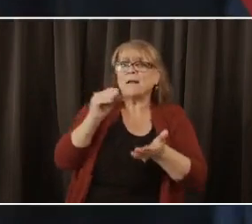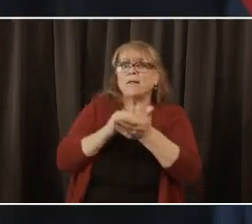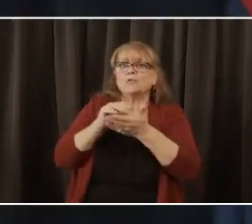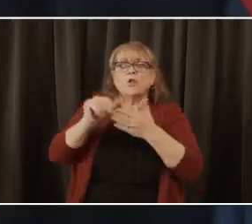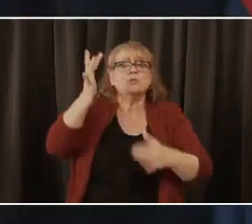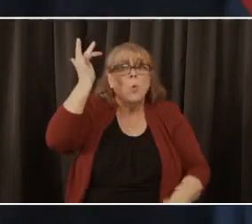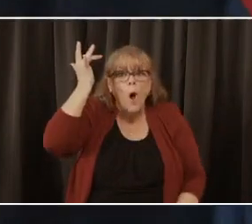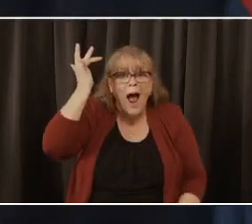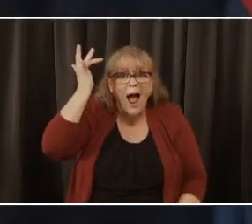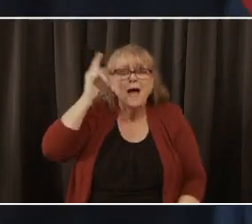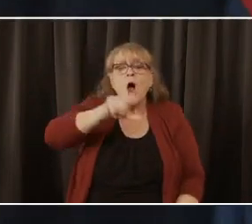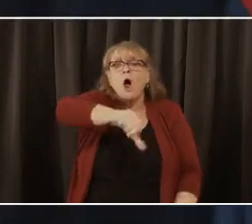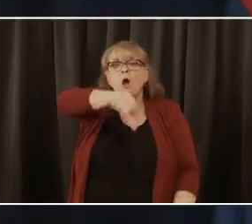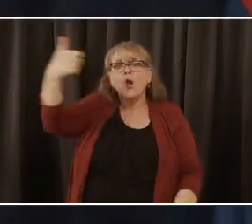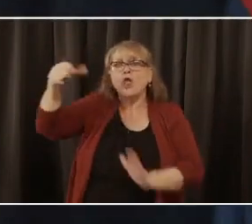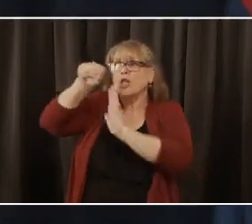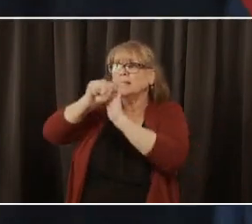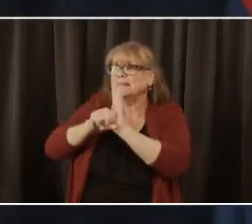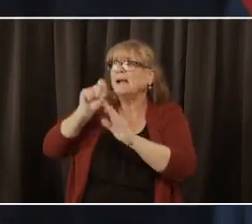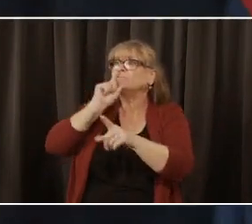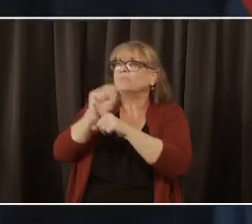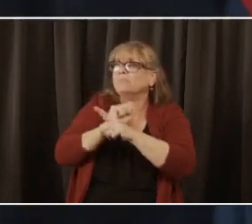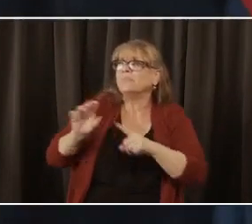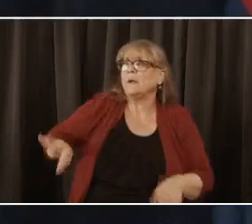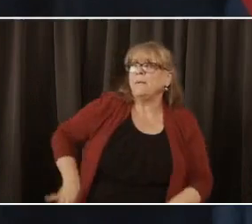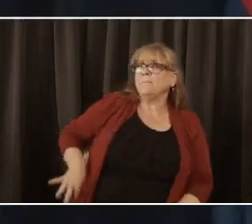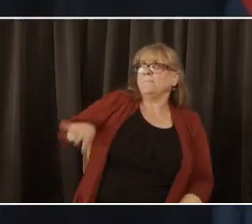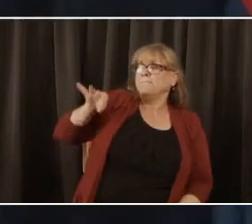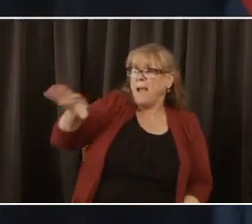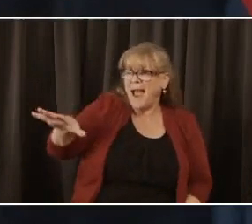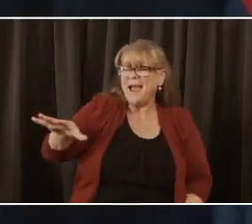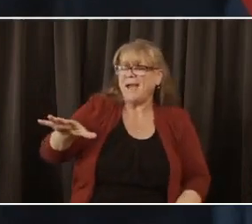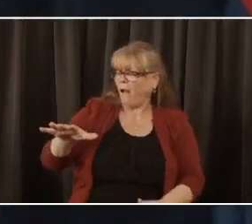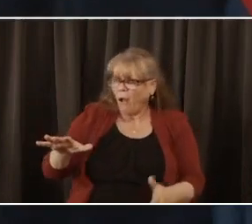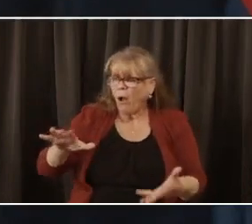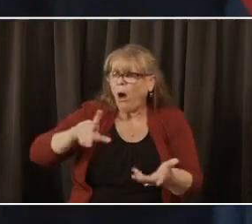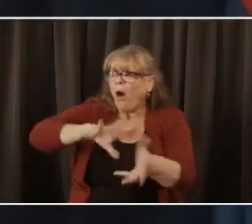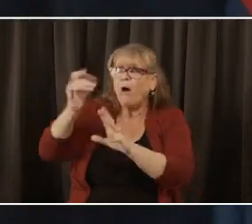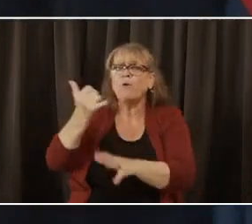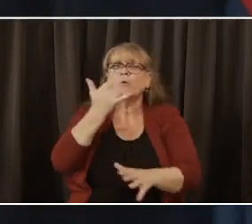changes to our state labs capabilities to fill the need for COVID-19 sec testing supplies and once